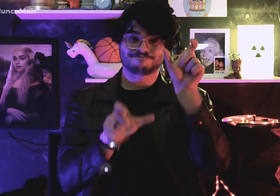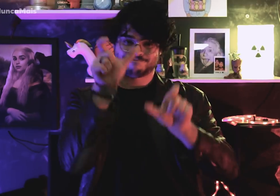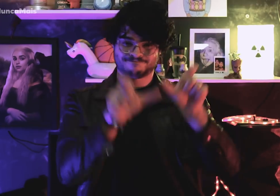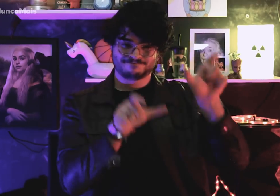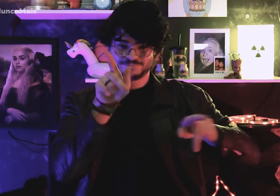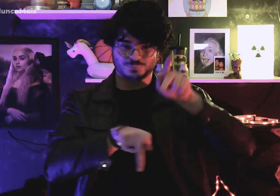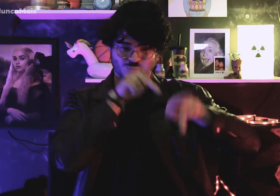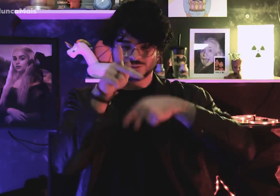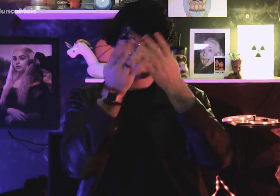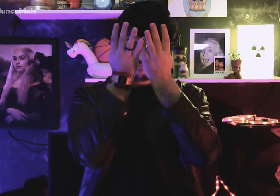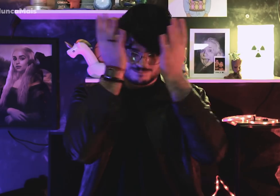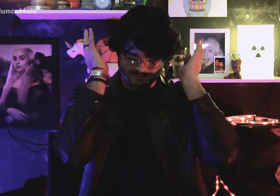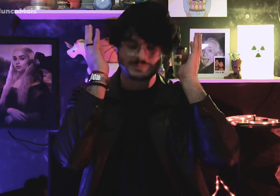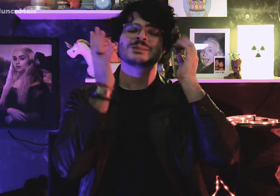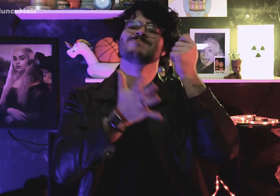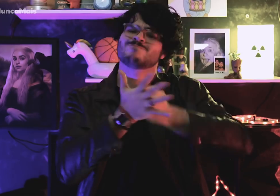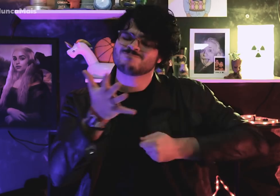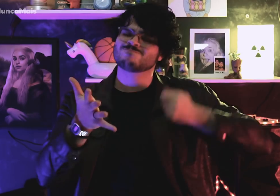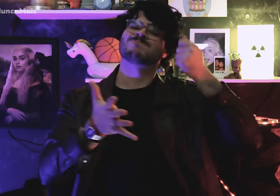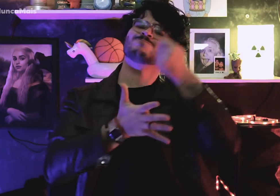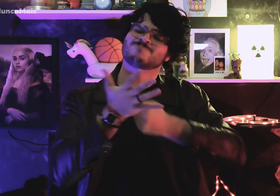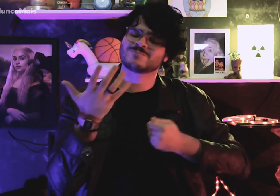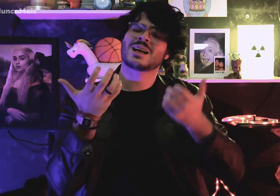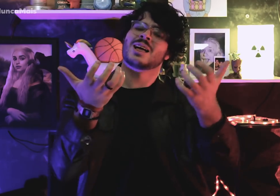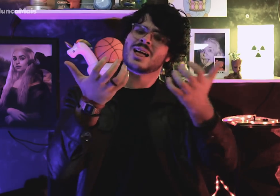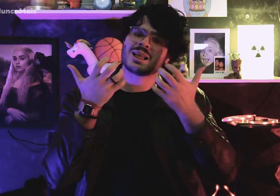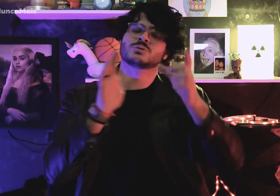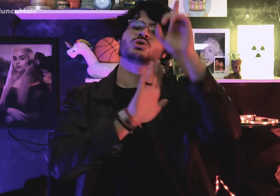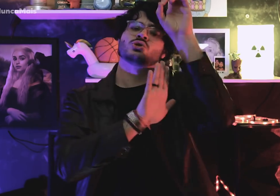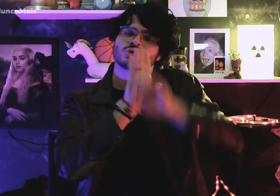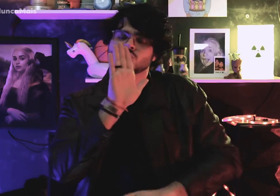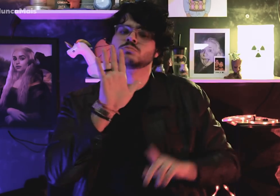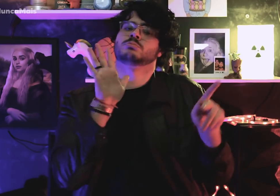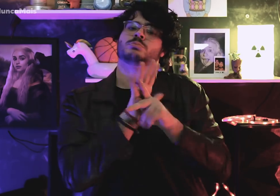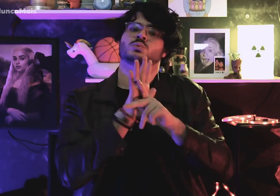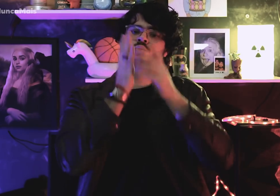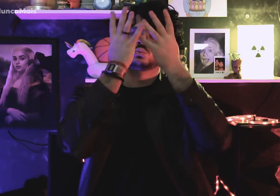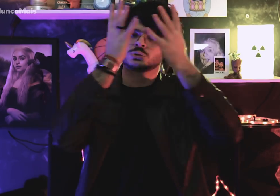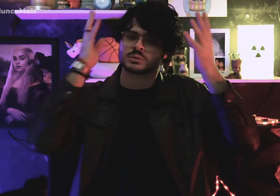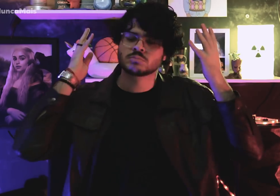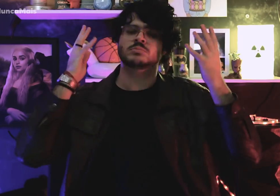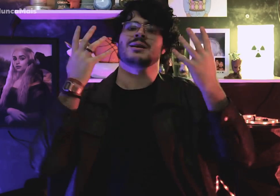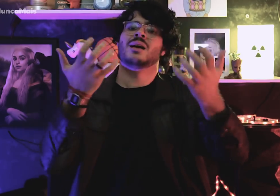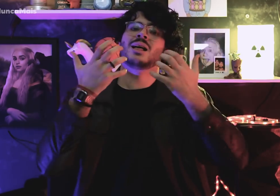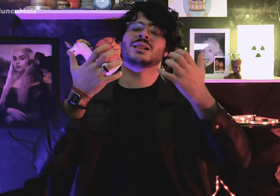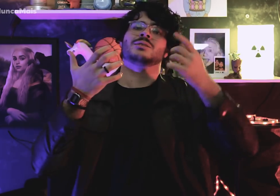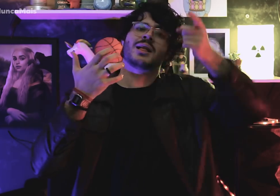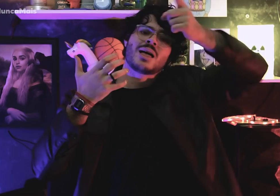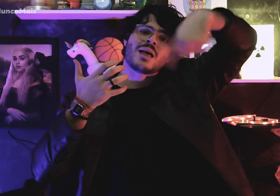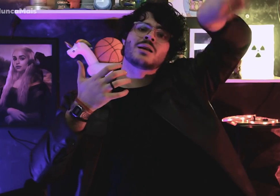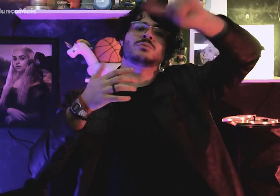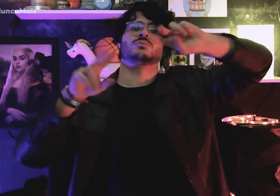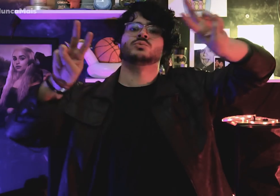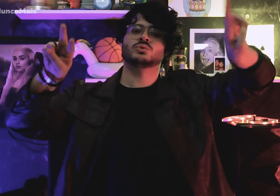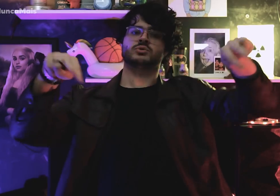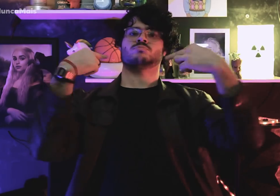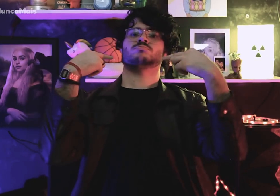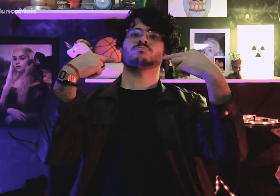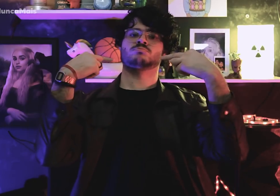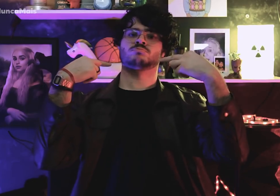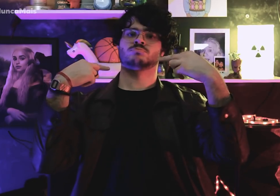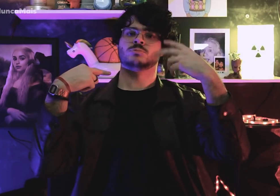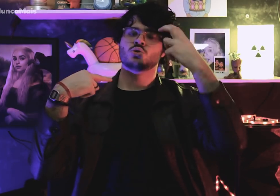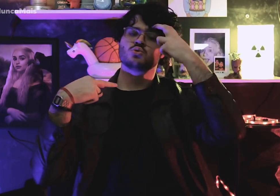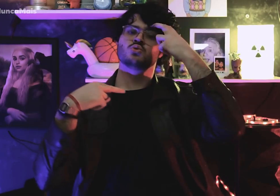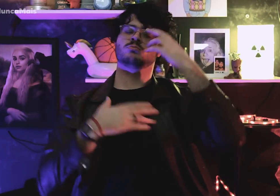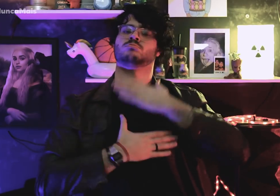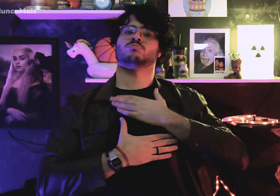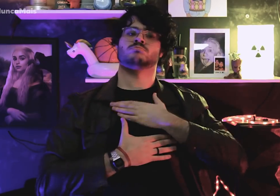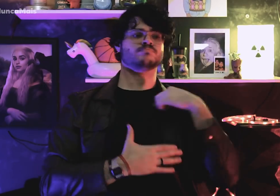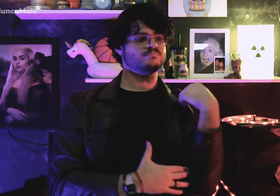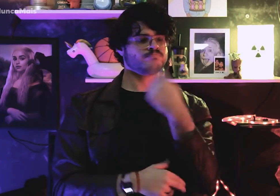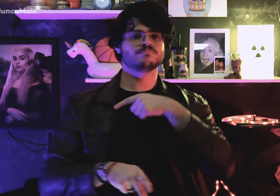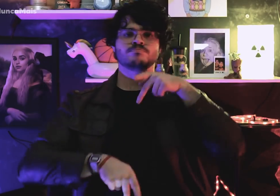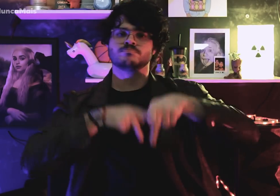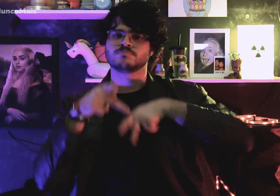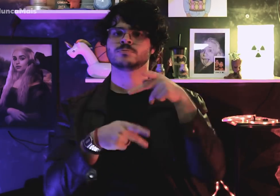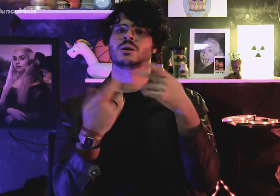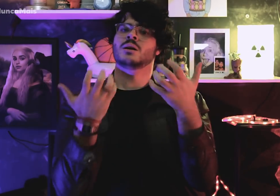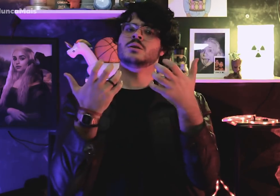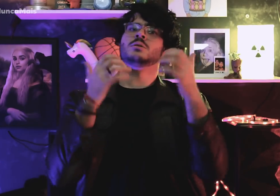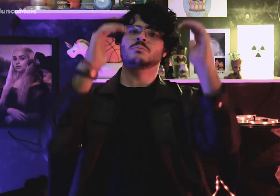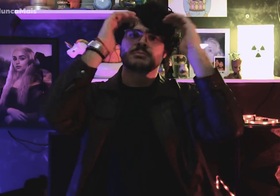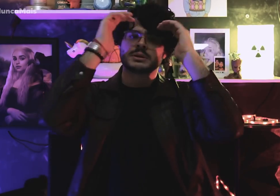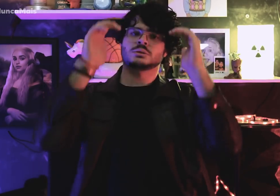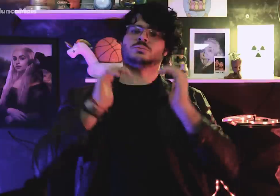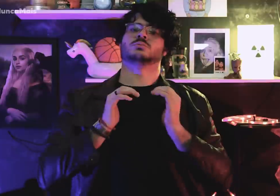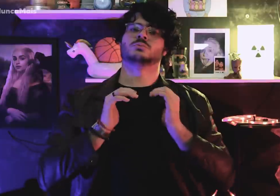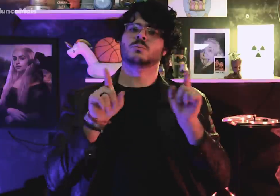The struggle for indigenous rights is for them to be respected,